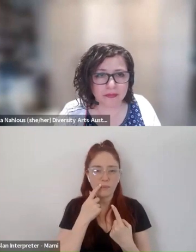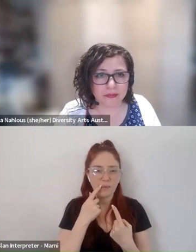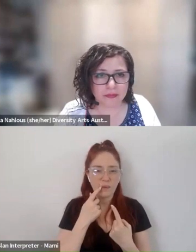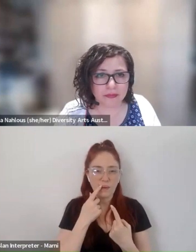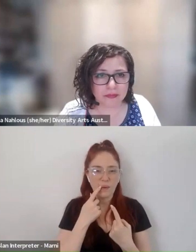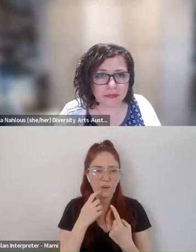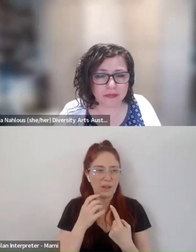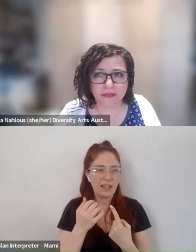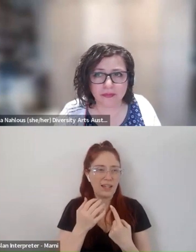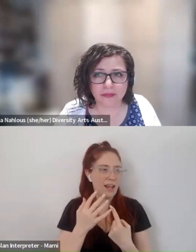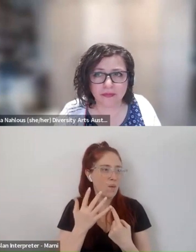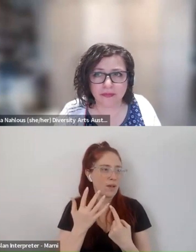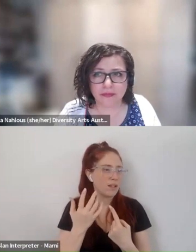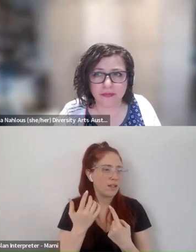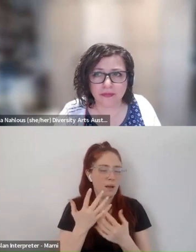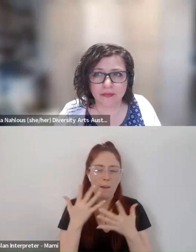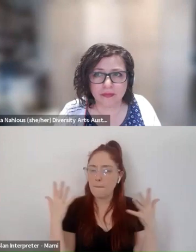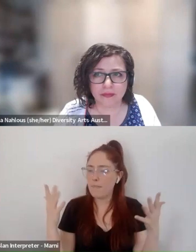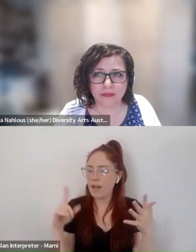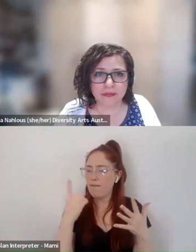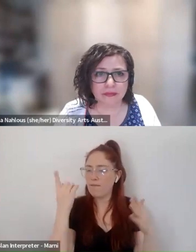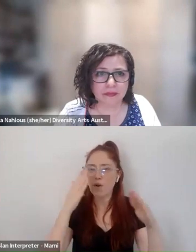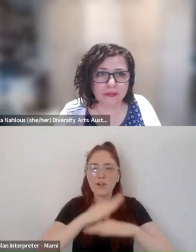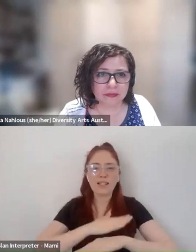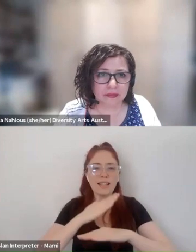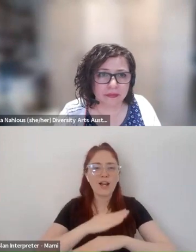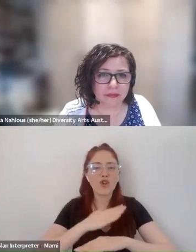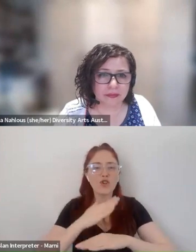First Nations event called Franco, which was obviously done